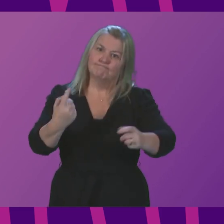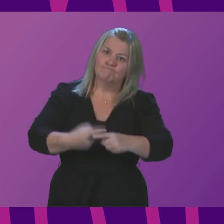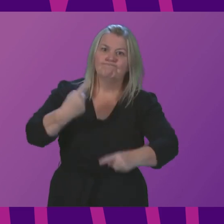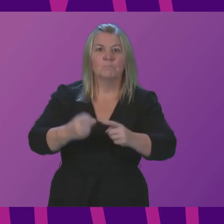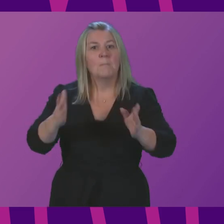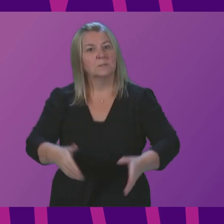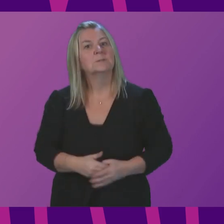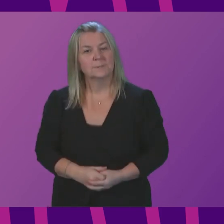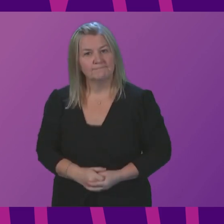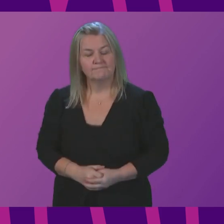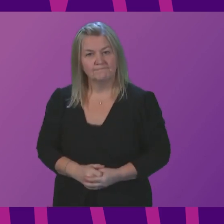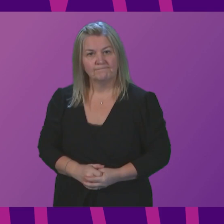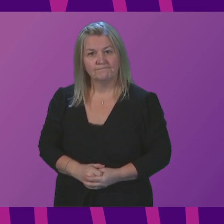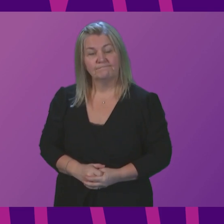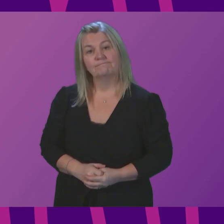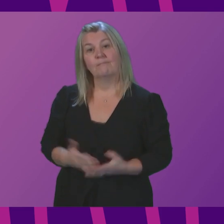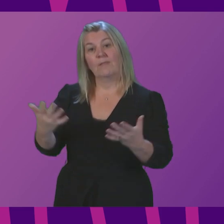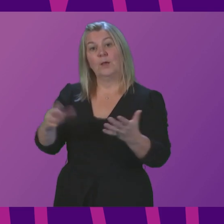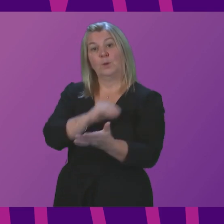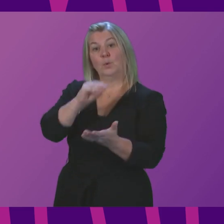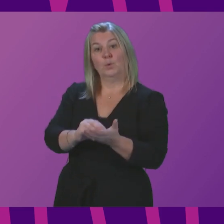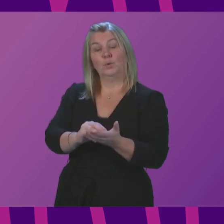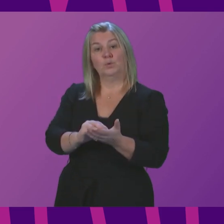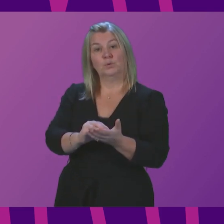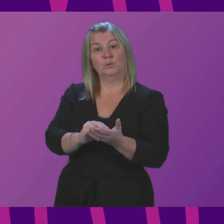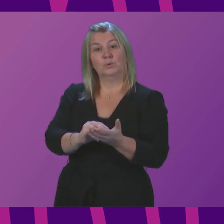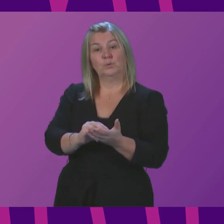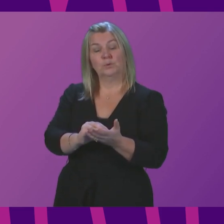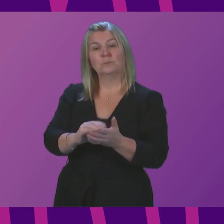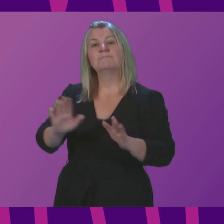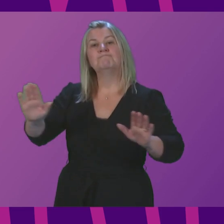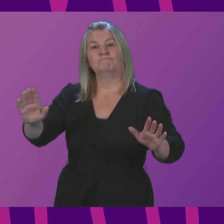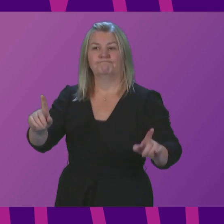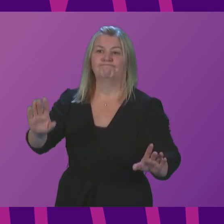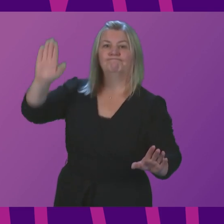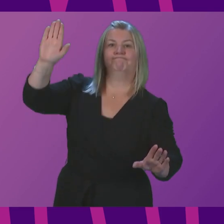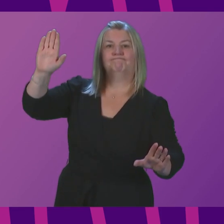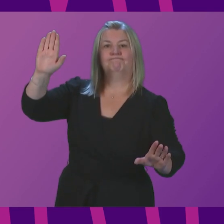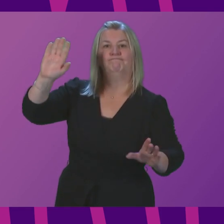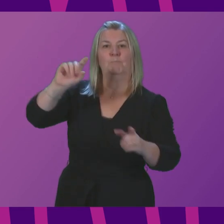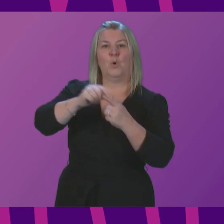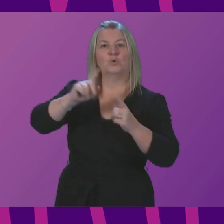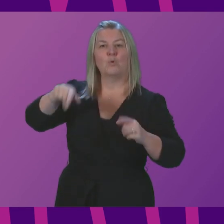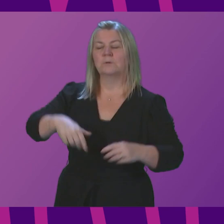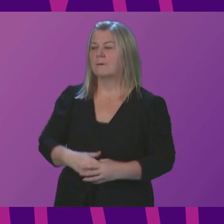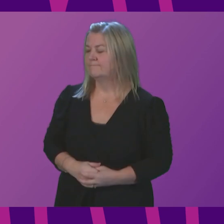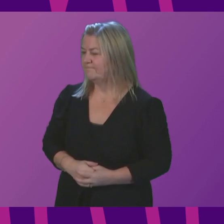That concludes First Minister’s question time. On a point of order, Presiding Officer. Earlier, the First Minister said: